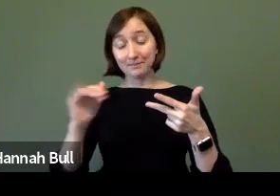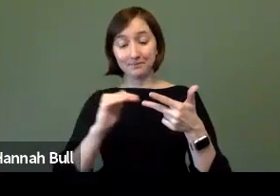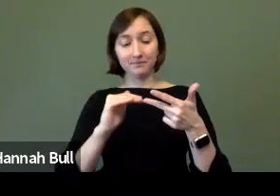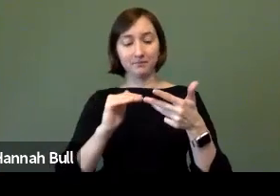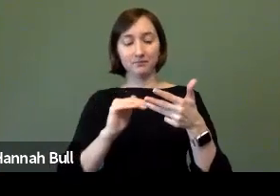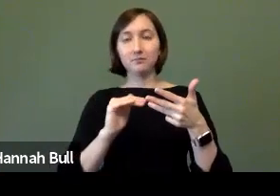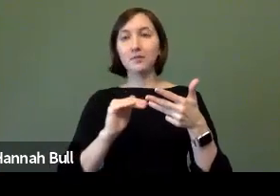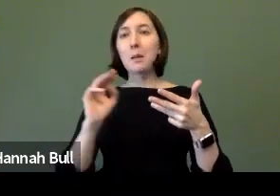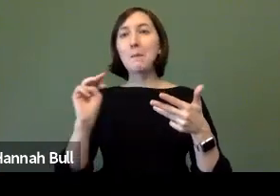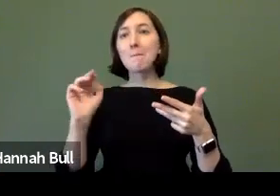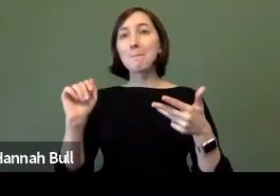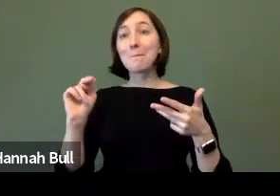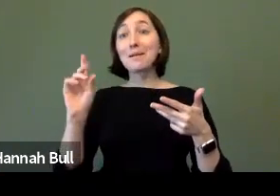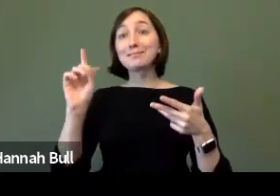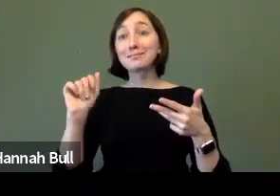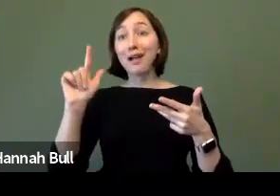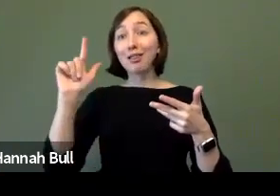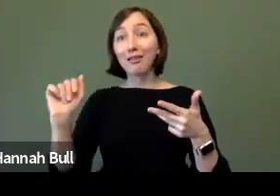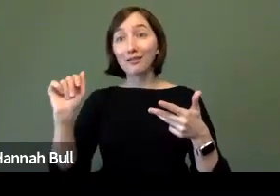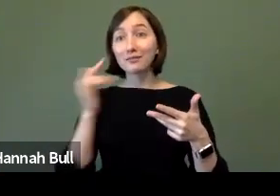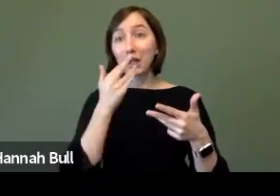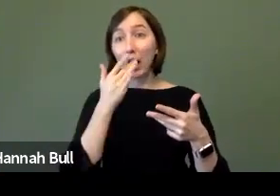So you have a lot of ability